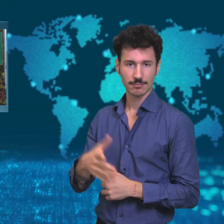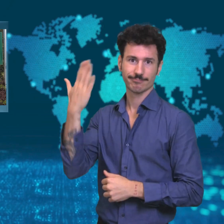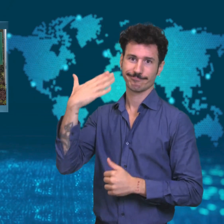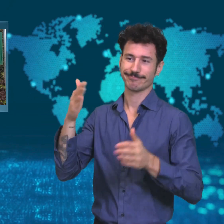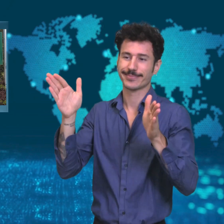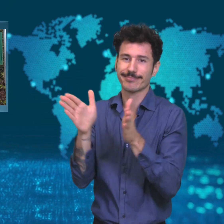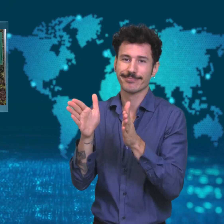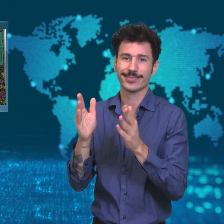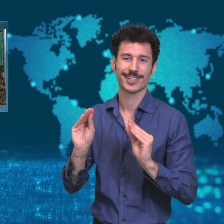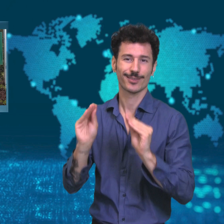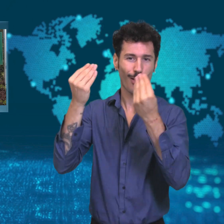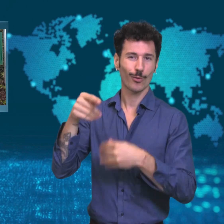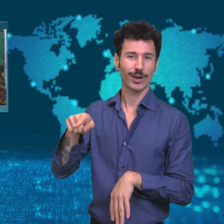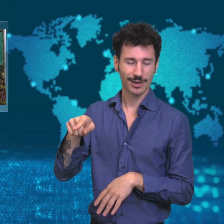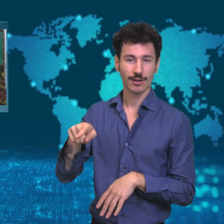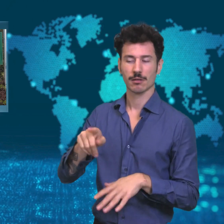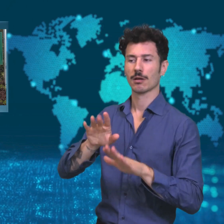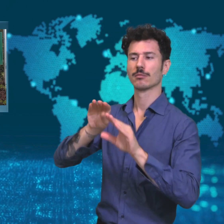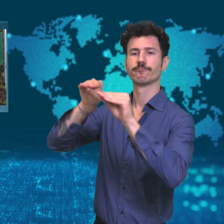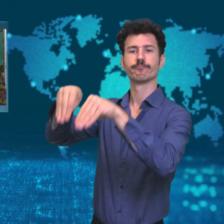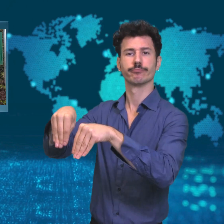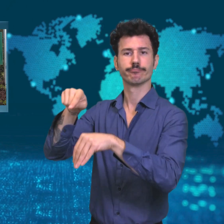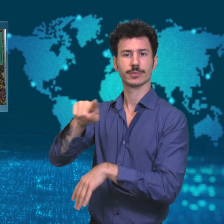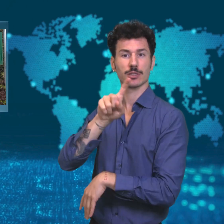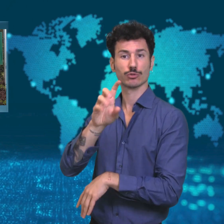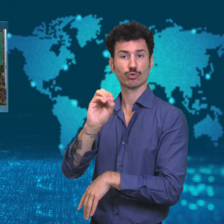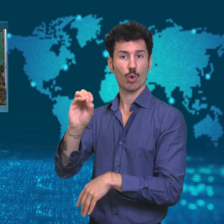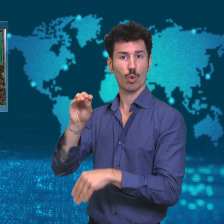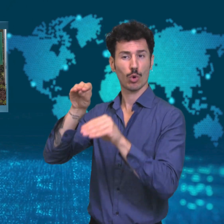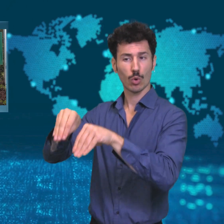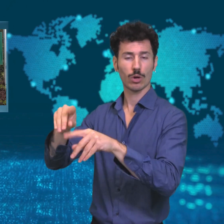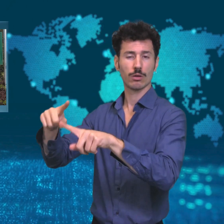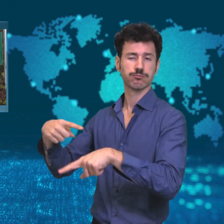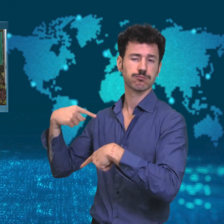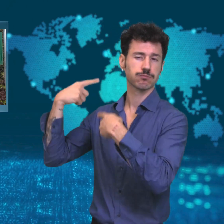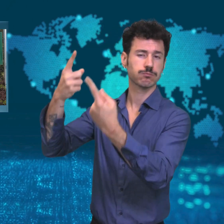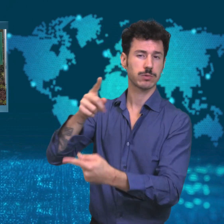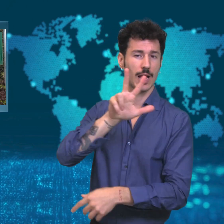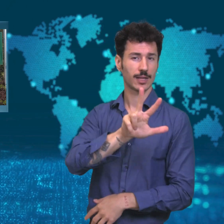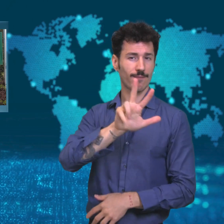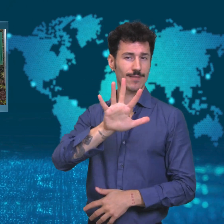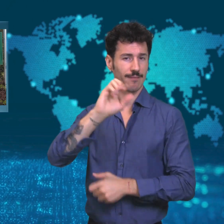and has lived in the zoo for more than 35 years.